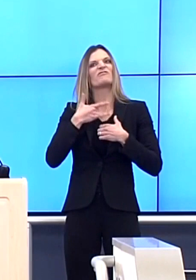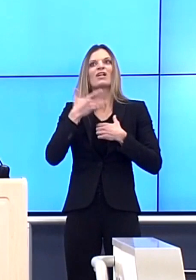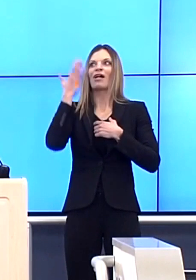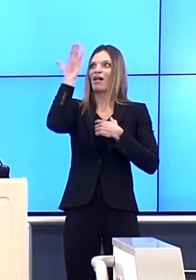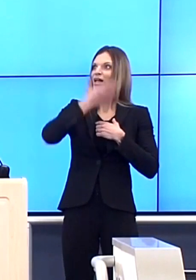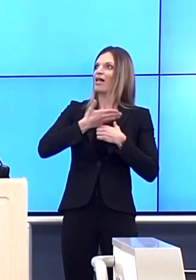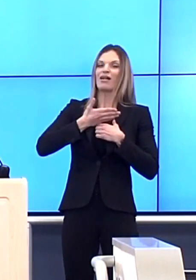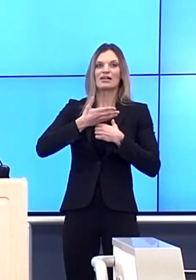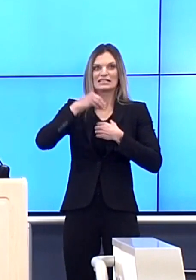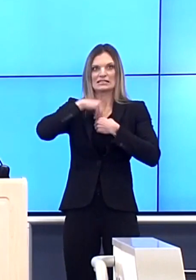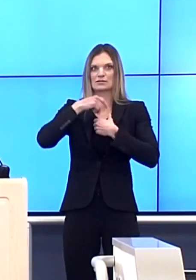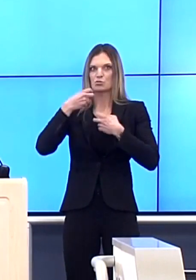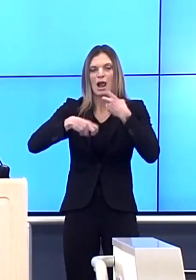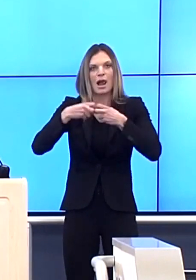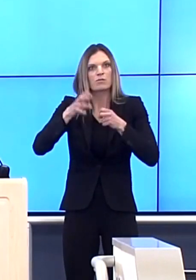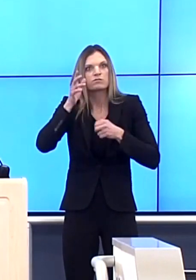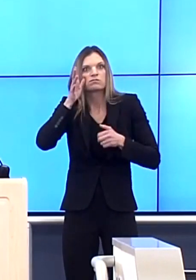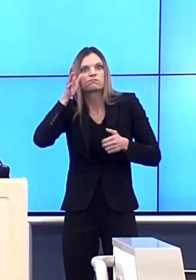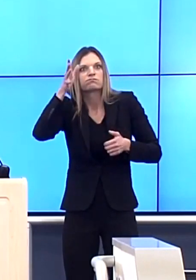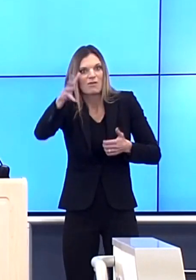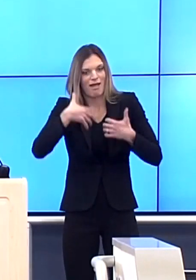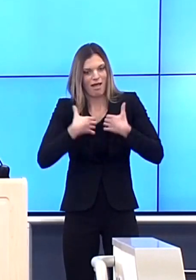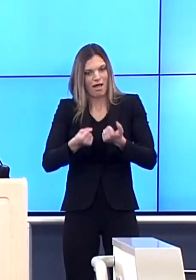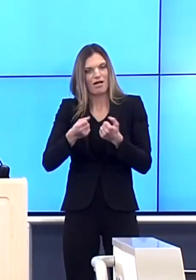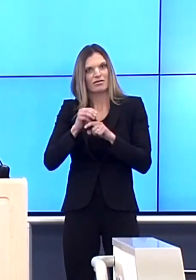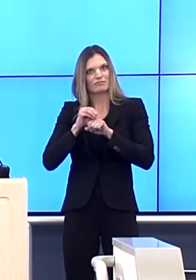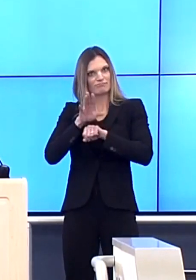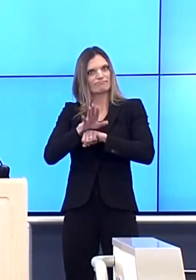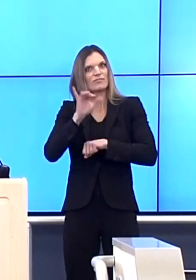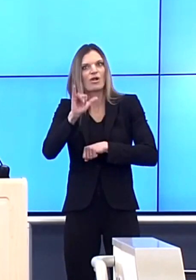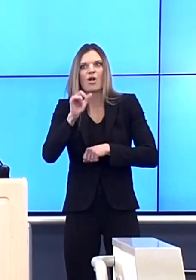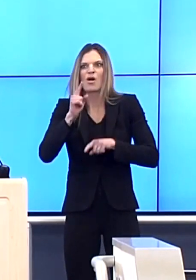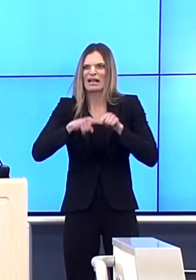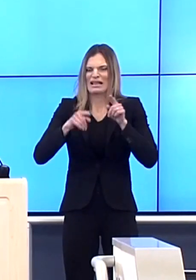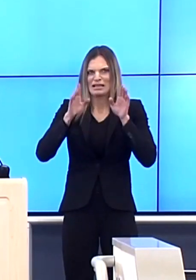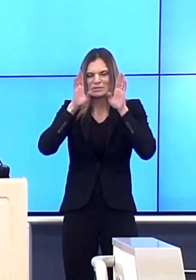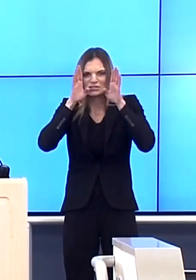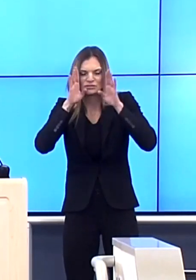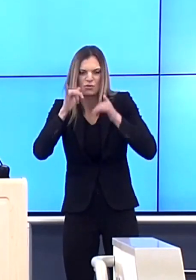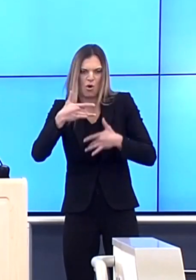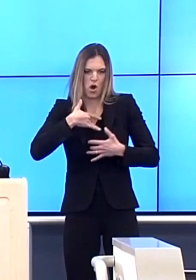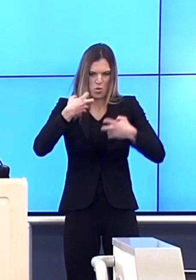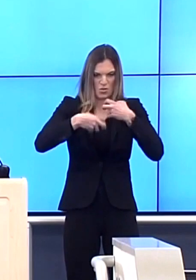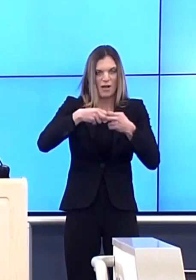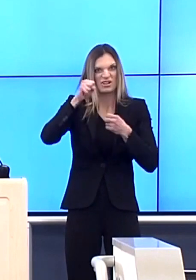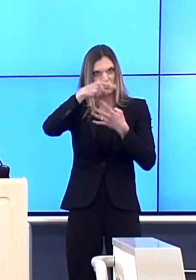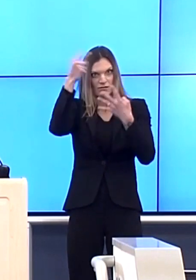LEARNING MORE ABOUT, THINGS LIKE HEART PROBLEMS, I CANNED KNEE HEART PROBLEMS, I CANNED KNEE PROBLEMS, DIFFICULTY BREATHING, PROBLEMS, DIFFICULTY BREATHING, DIFFICULTY CONCENTRATING AND DIFFICULTY CONCENTRATING AND OTHERS.